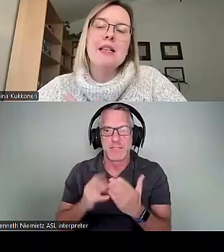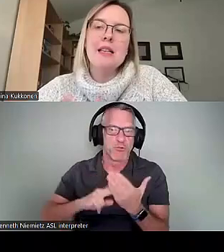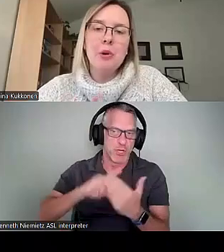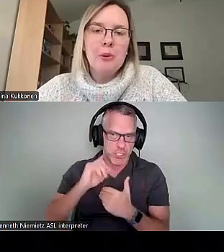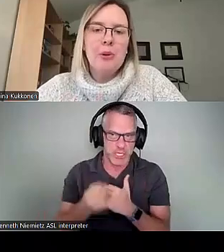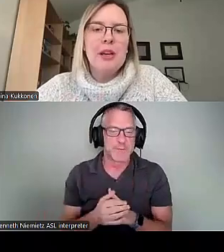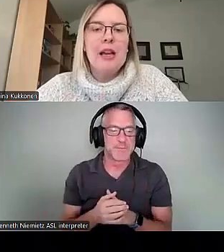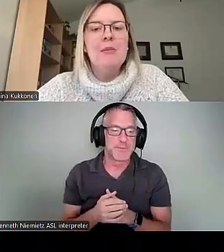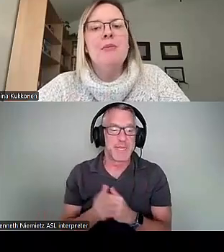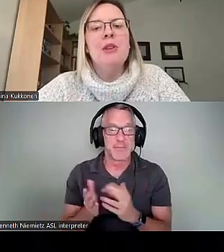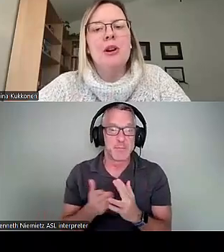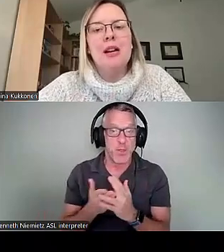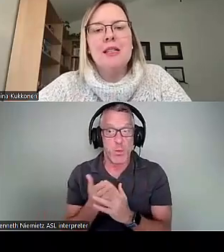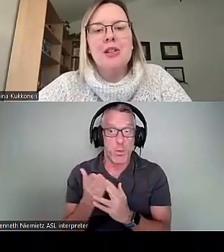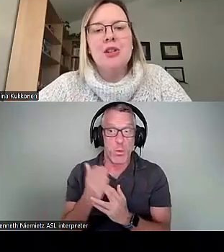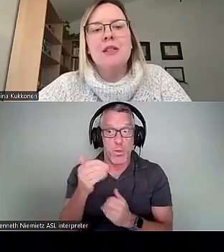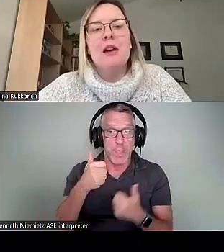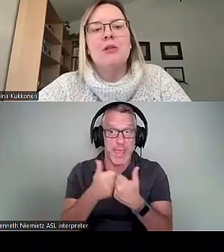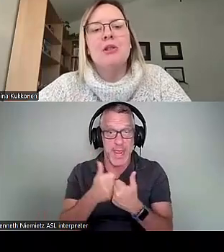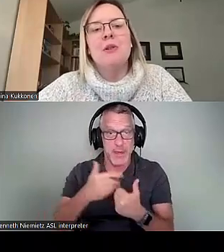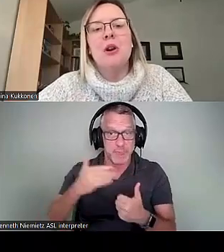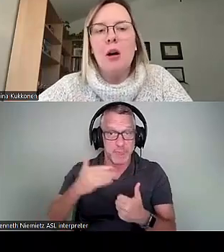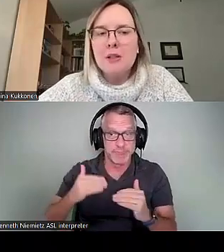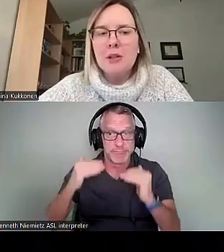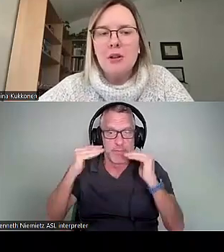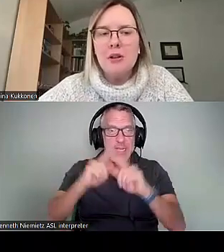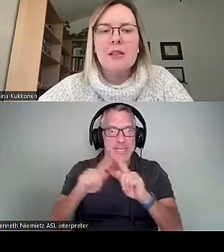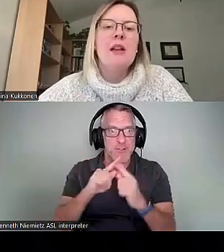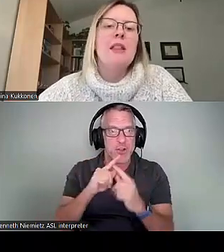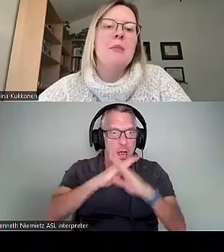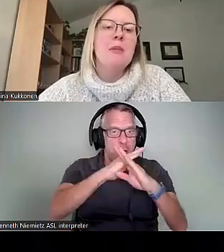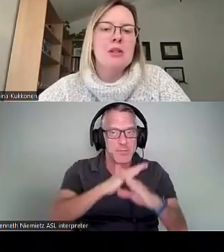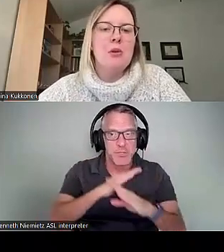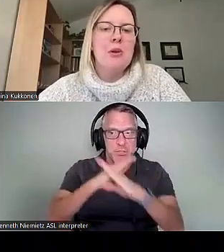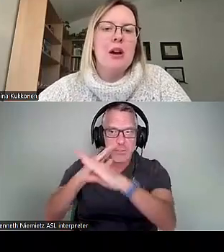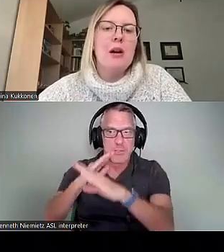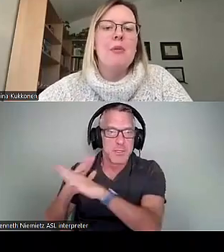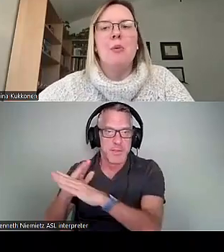as they move through the game, the organizations encounter different obstacles they must overcome